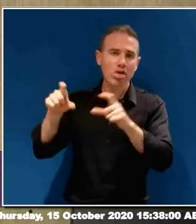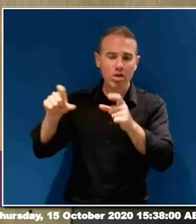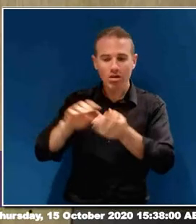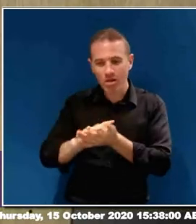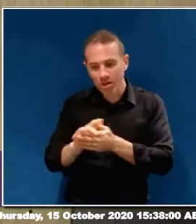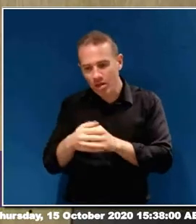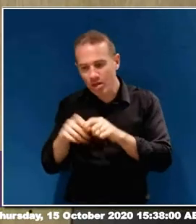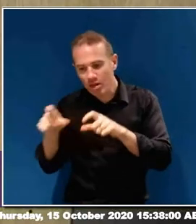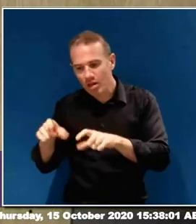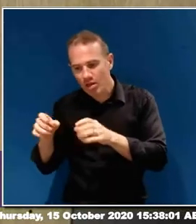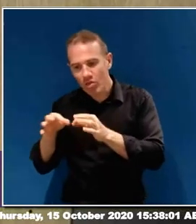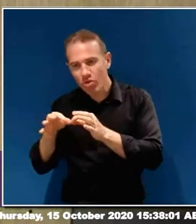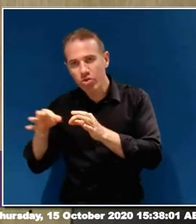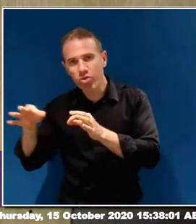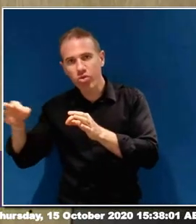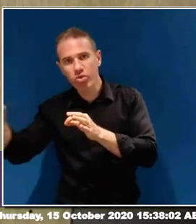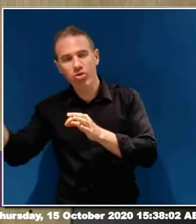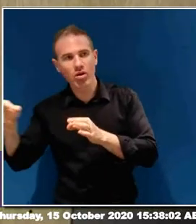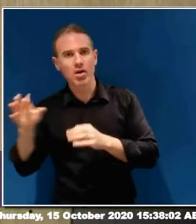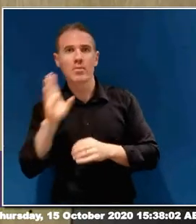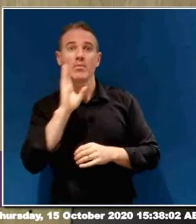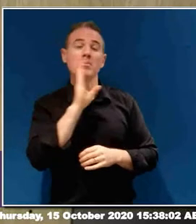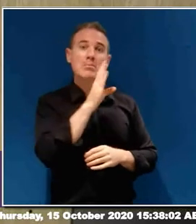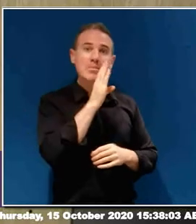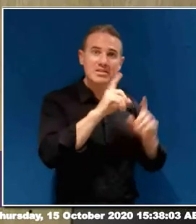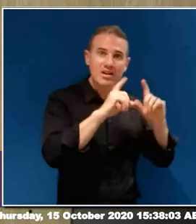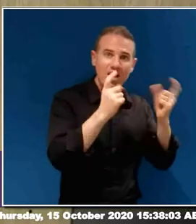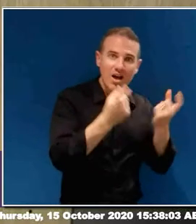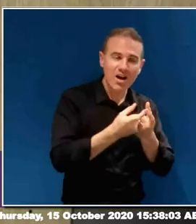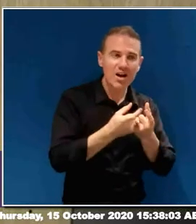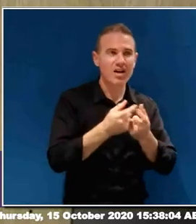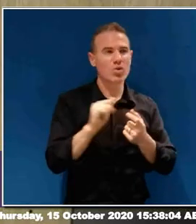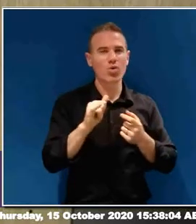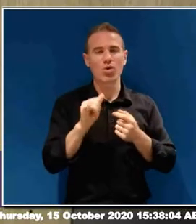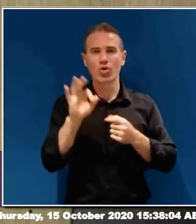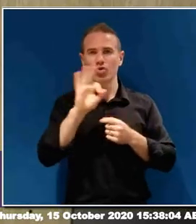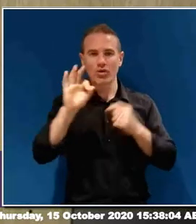So those are actually the most common reasons for which a